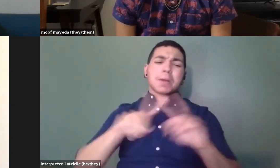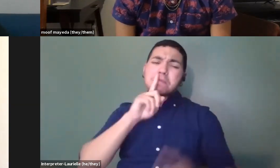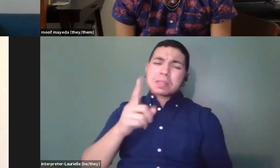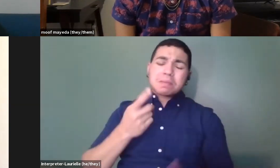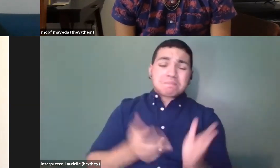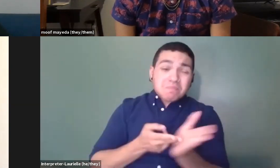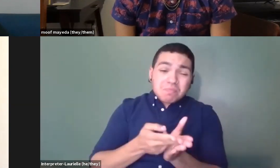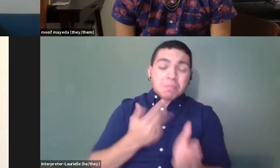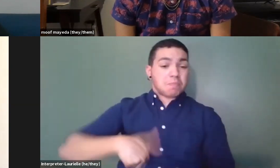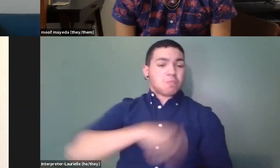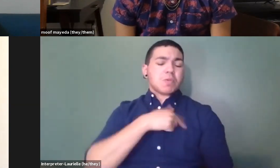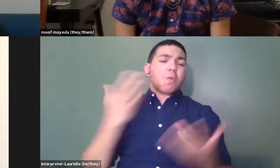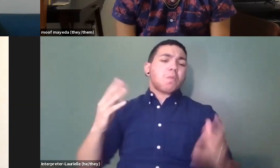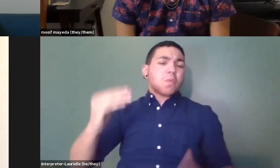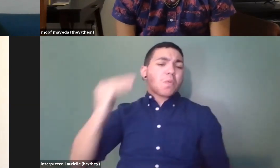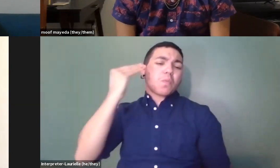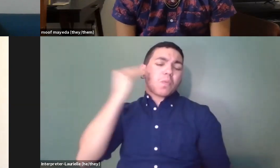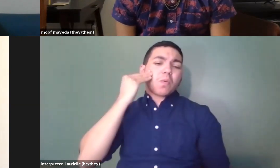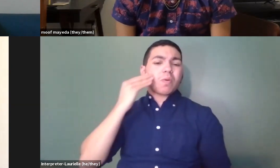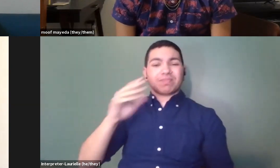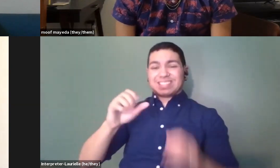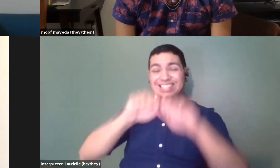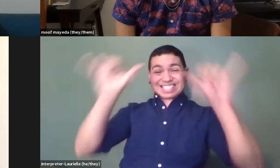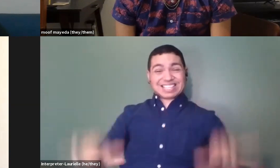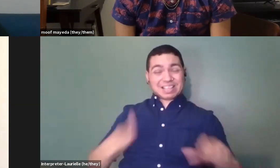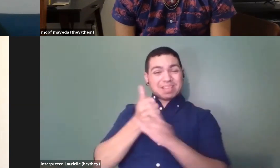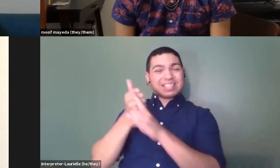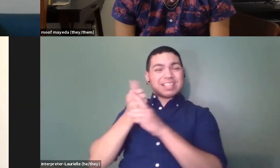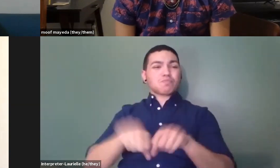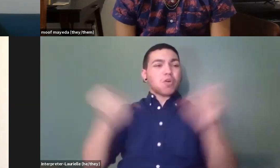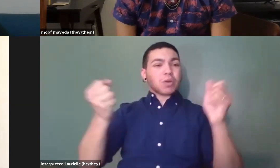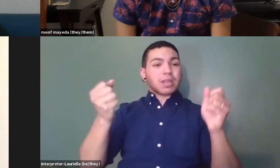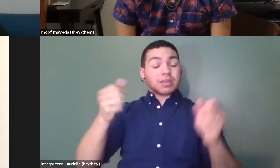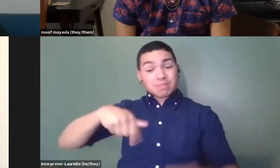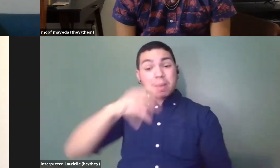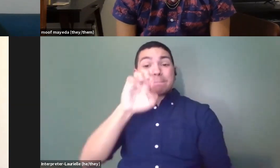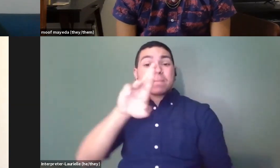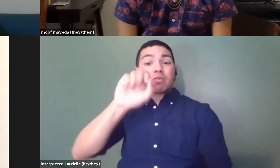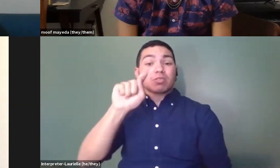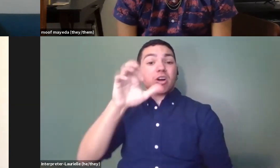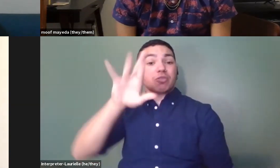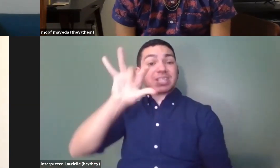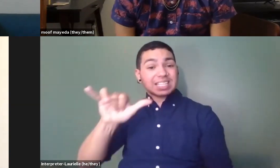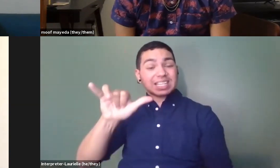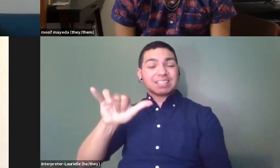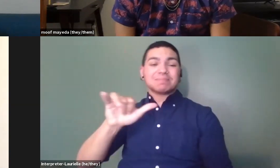You know, I think some people ask then well how do you transform historically White or cis or straight-led